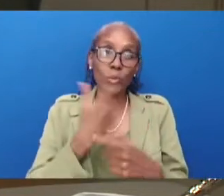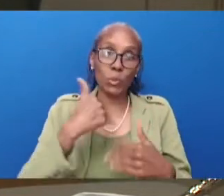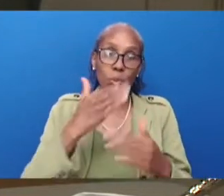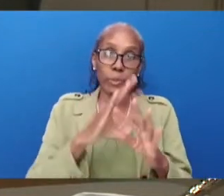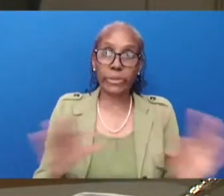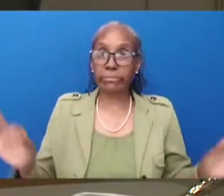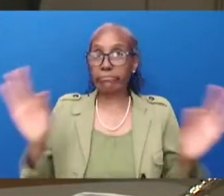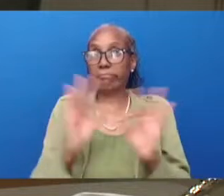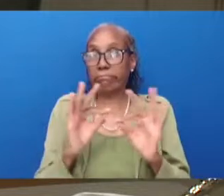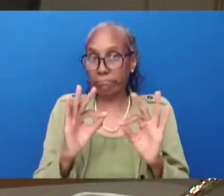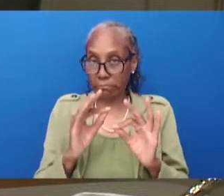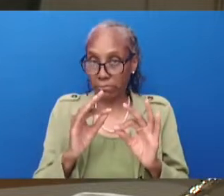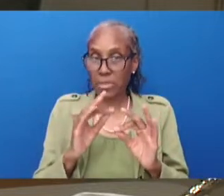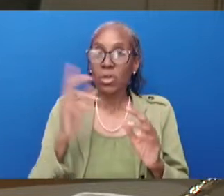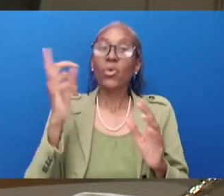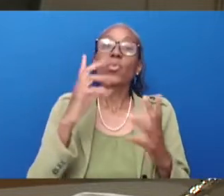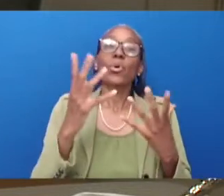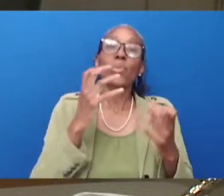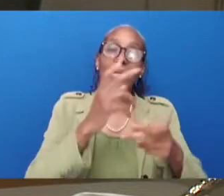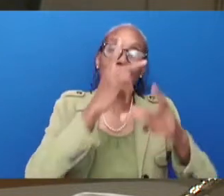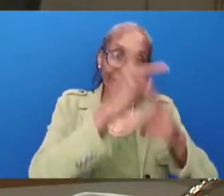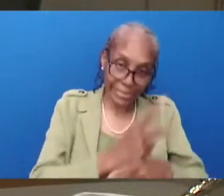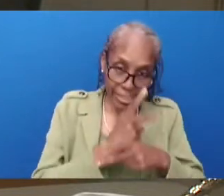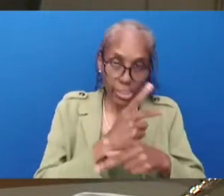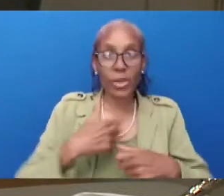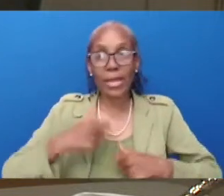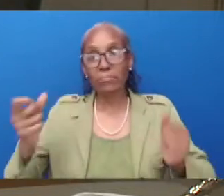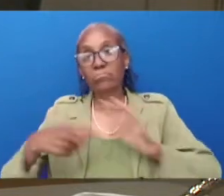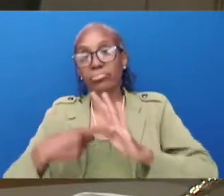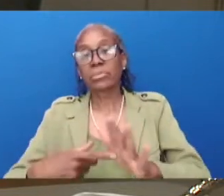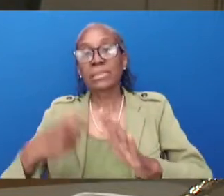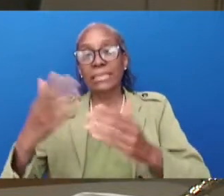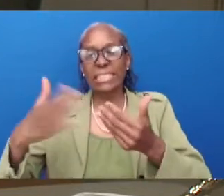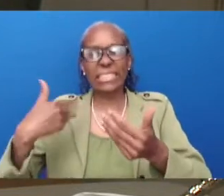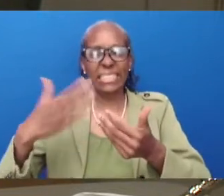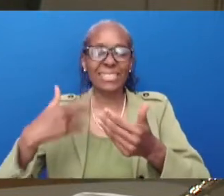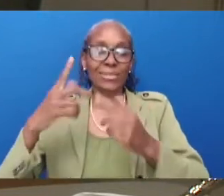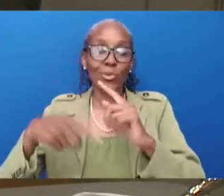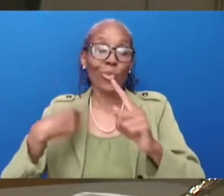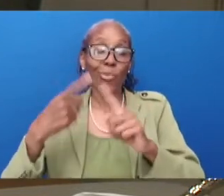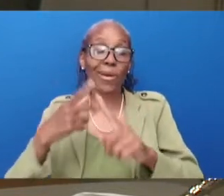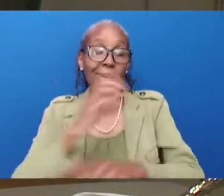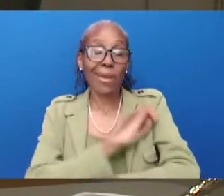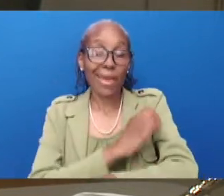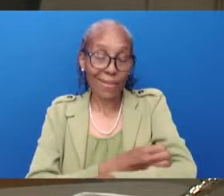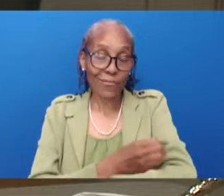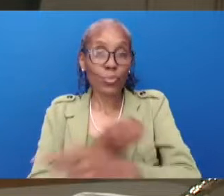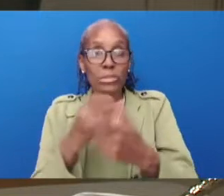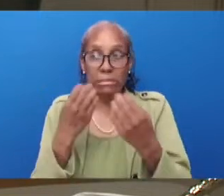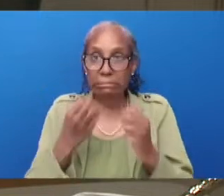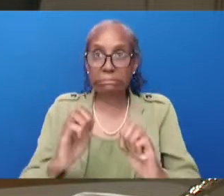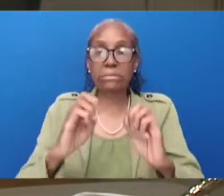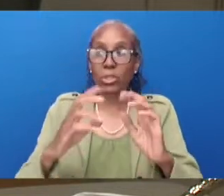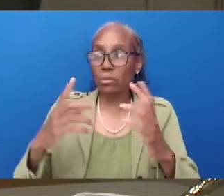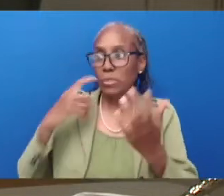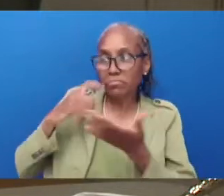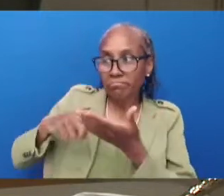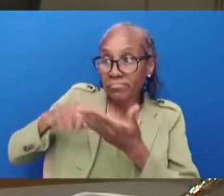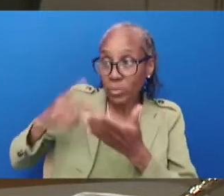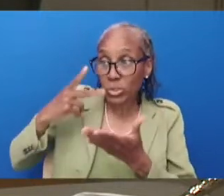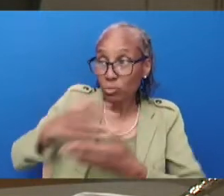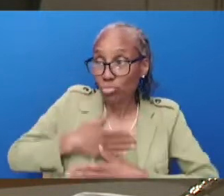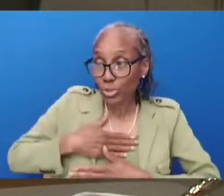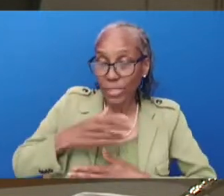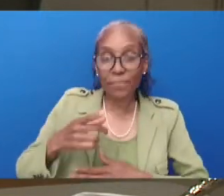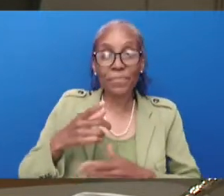WE ARE COMMITTED TO DOING OUR